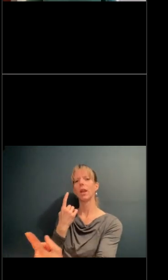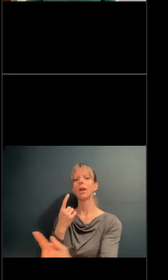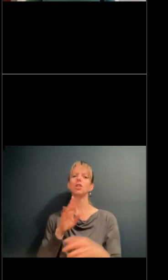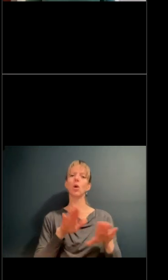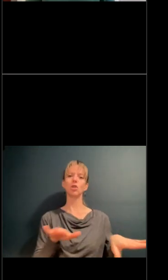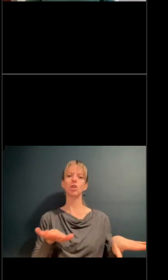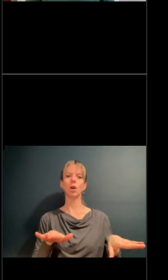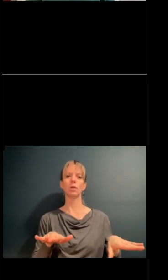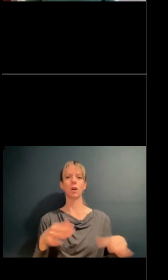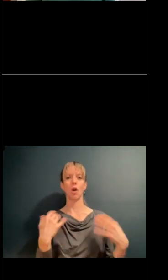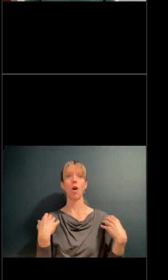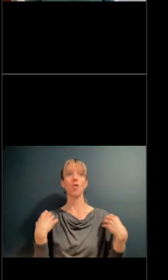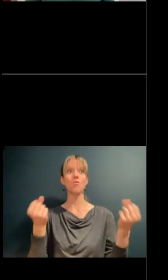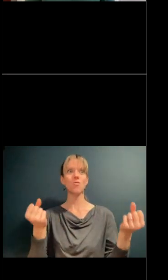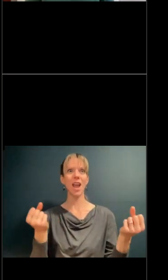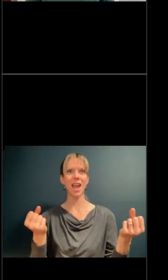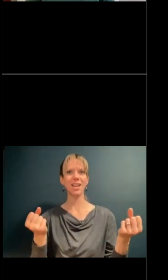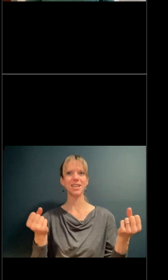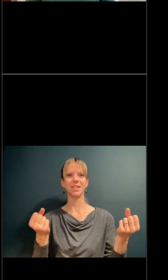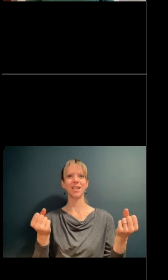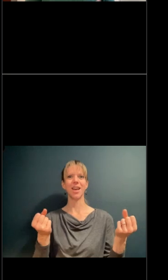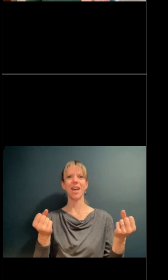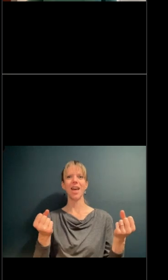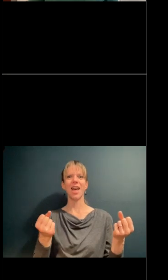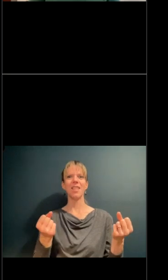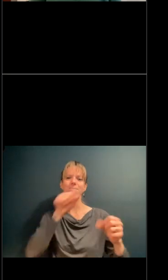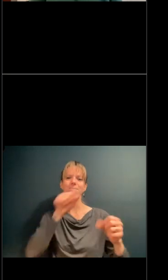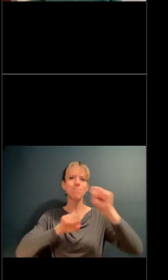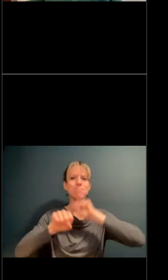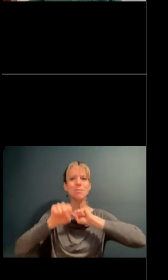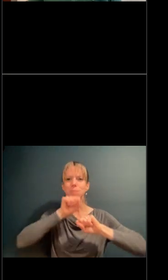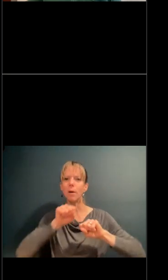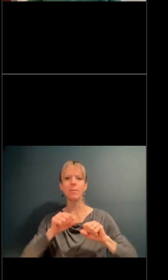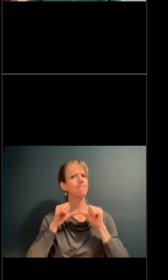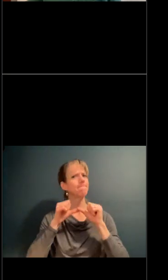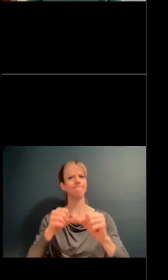courageous and bounce back easily. And were quick to forgive.